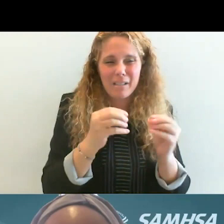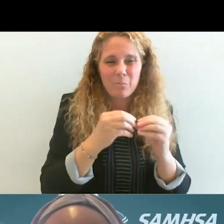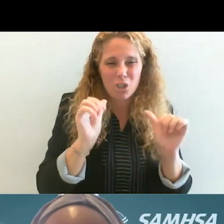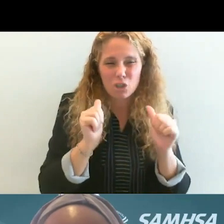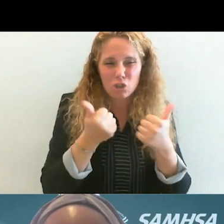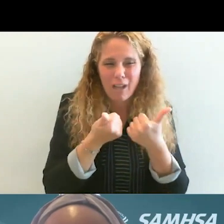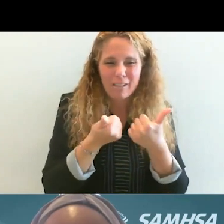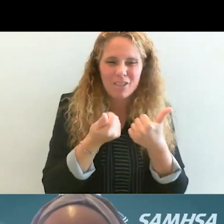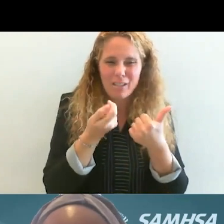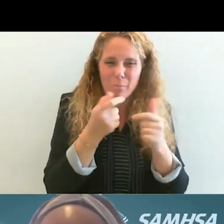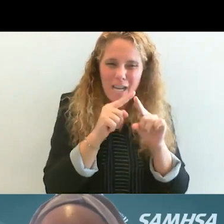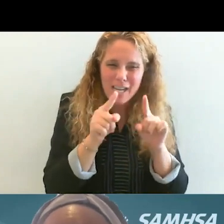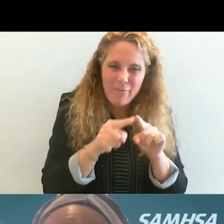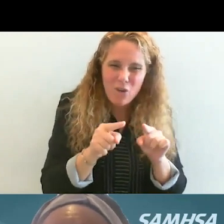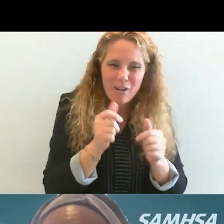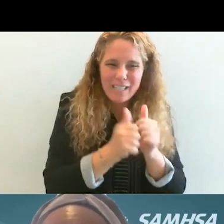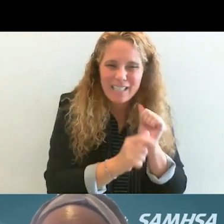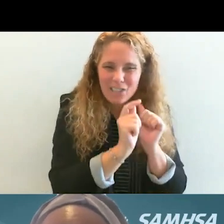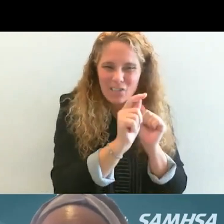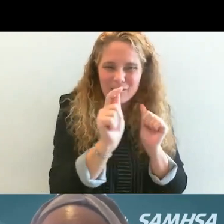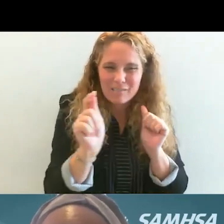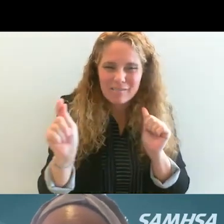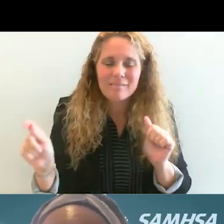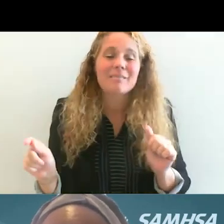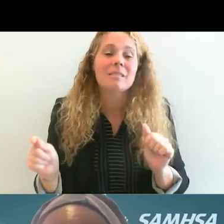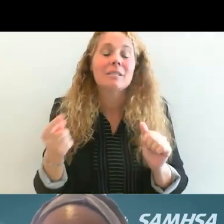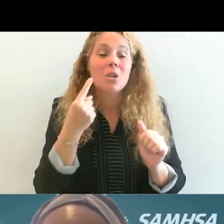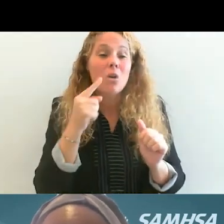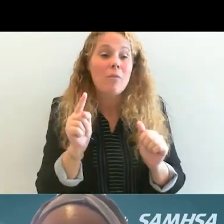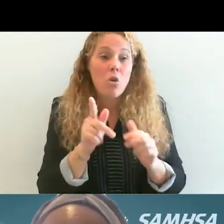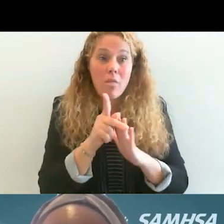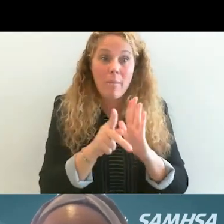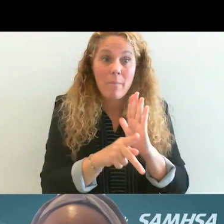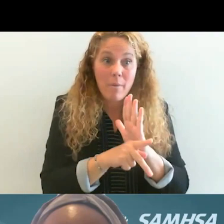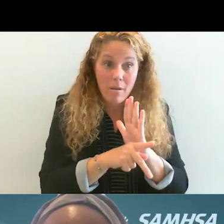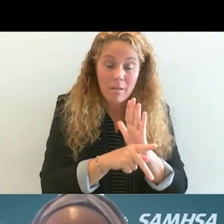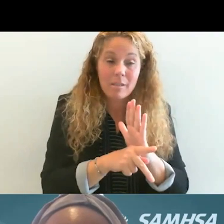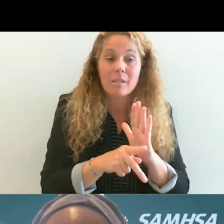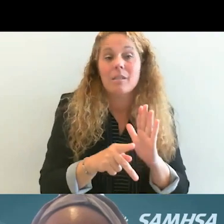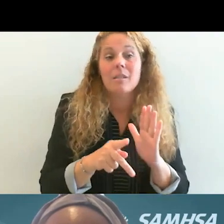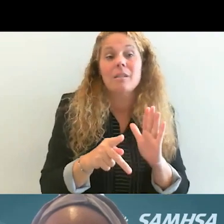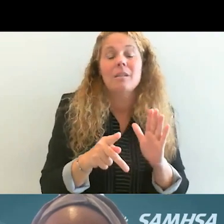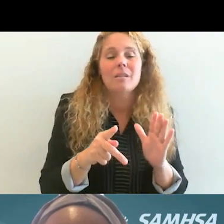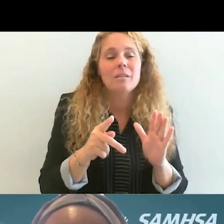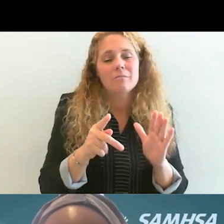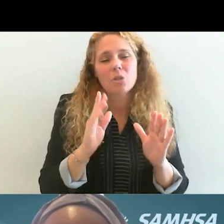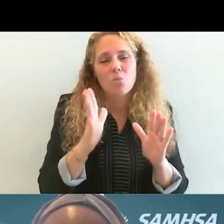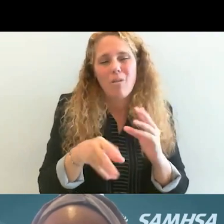SO JUST STAY TUNED AS FAR AS THE POLICY ACADEMY. WE WILL HAVE MORE DETAILS ABOUT THEM.